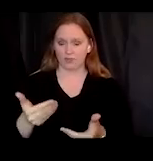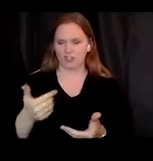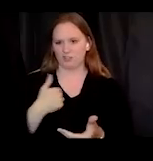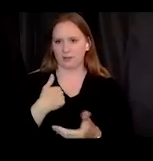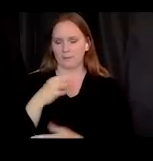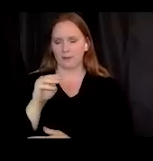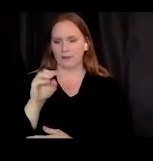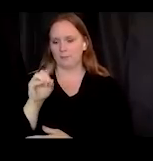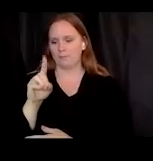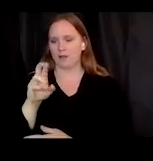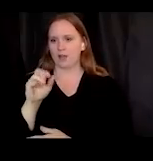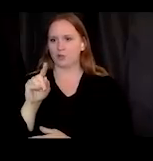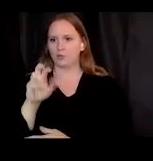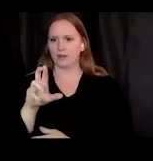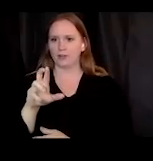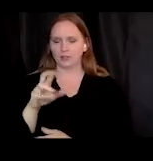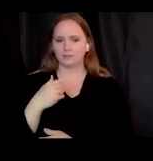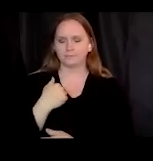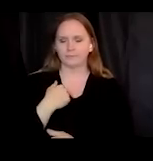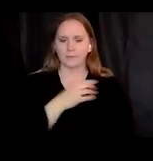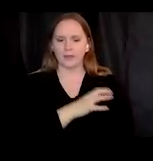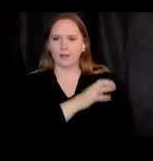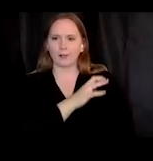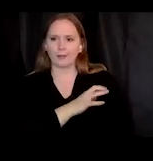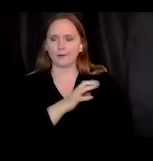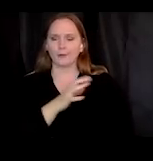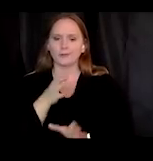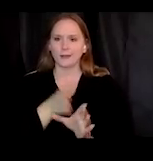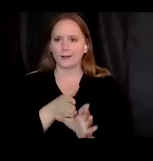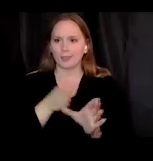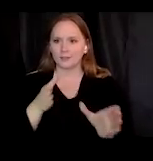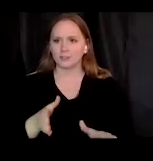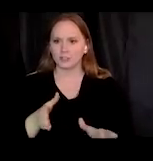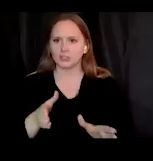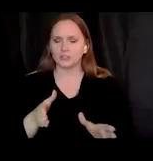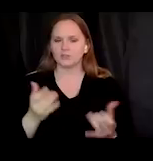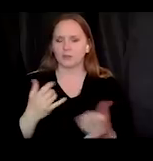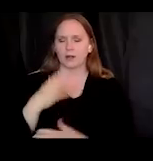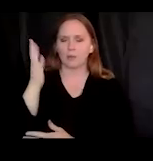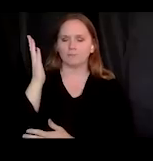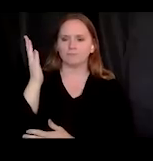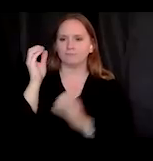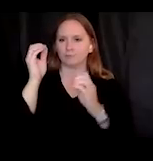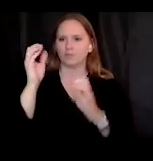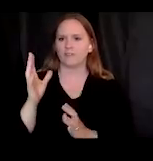My name is Jack Tsai. I'm a clinical psychologist by training and I currently serve as a professor of public health at the University of Texas.